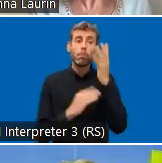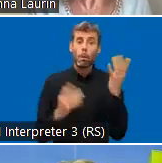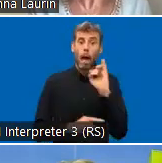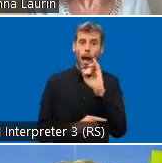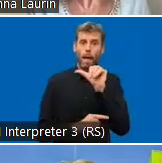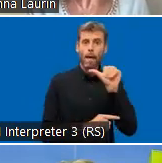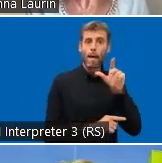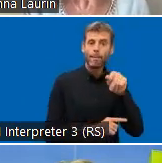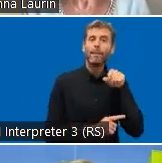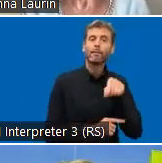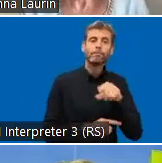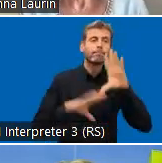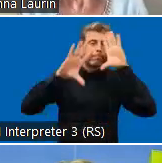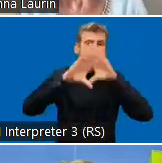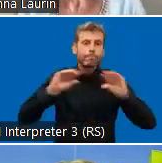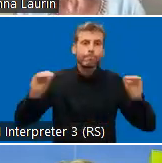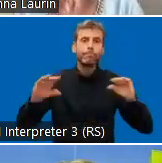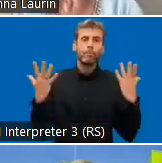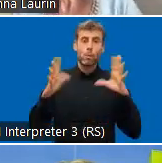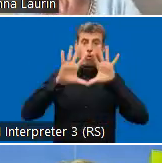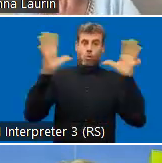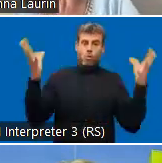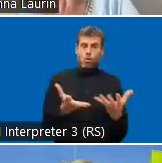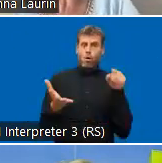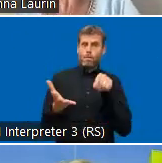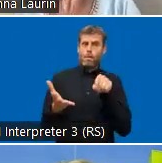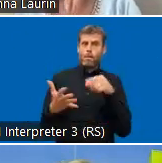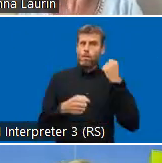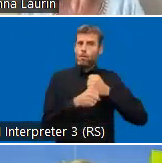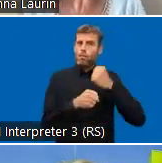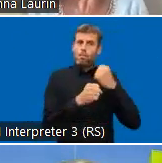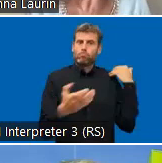at the global level. So we have our inspiring managing director,